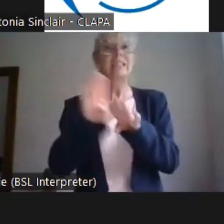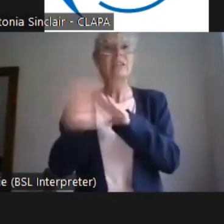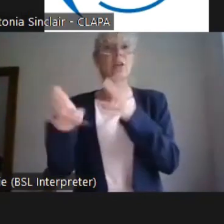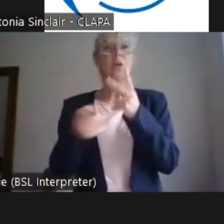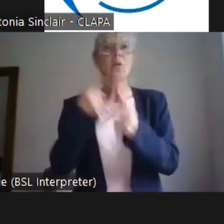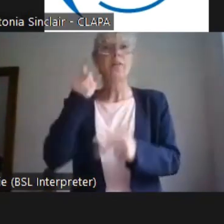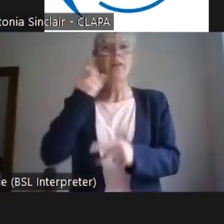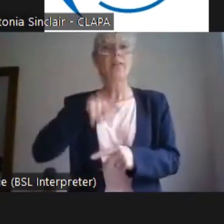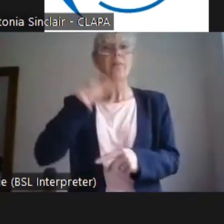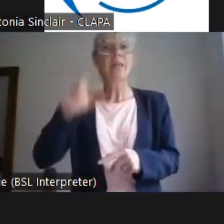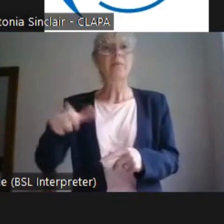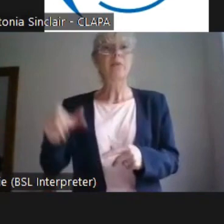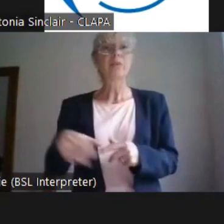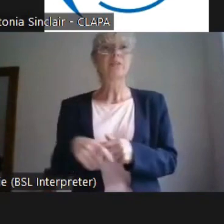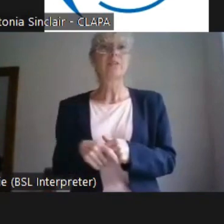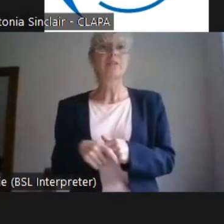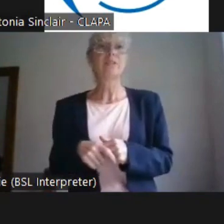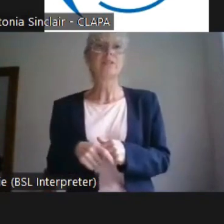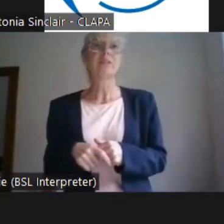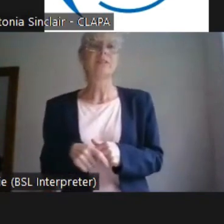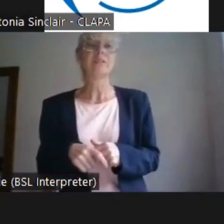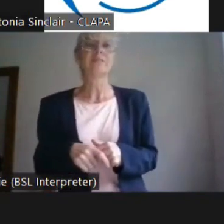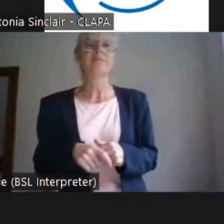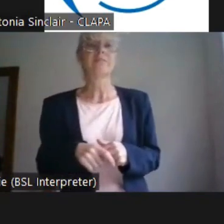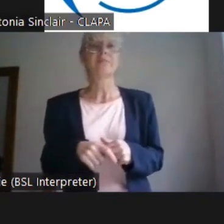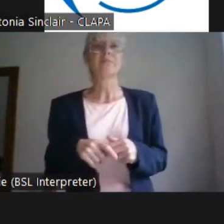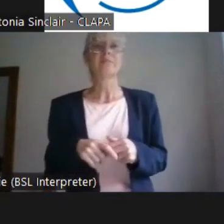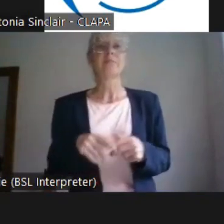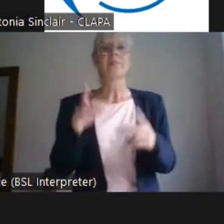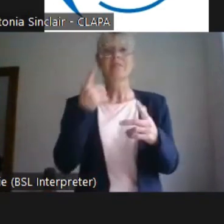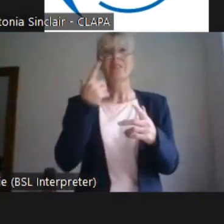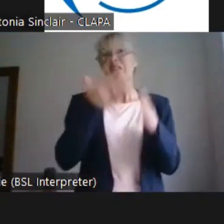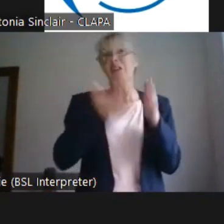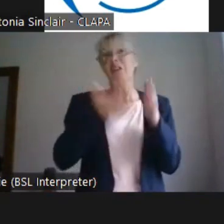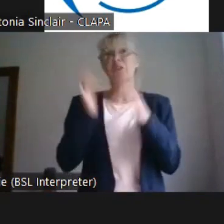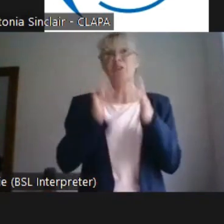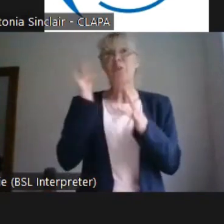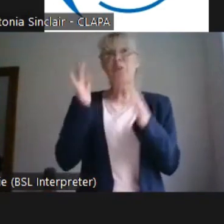but I haven't noted that but it could be if you go onto the website chat to them that they will have